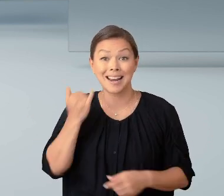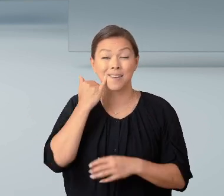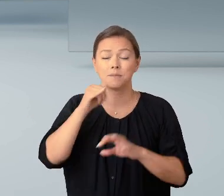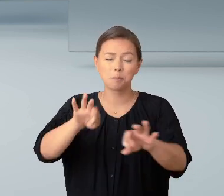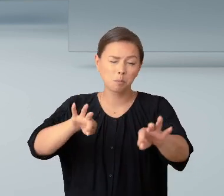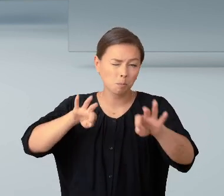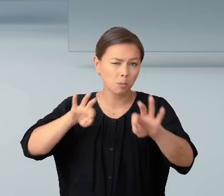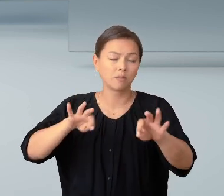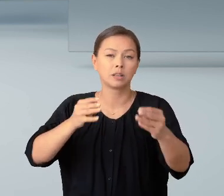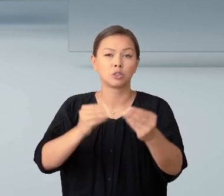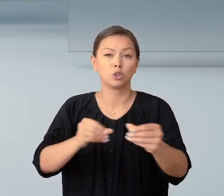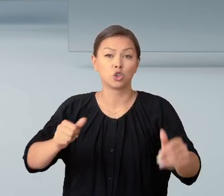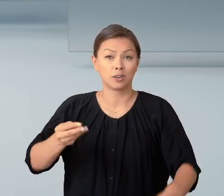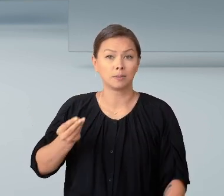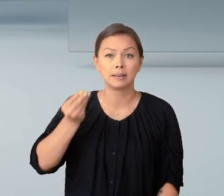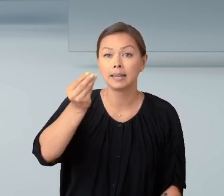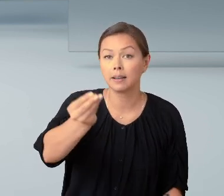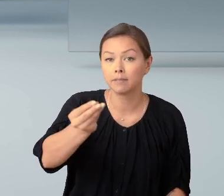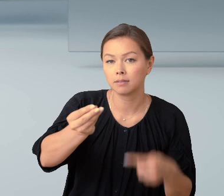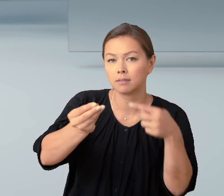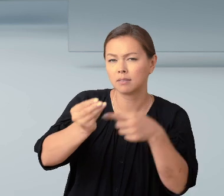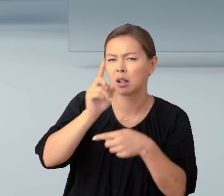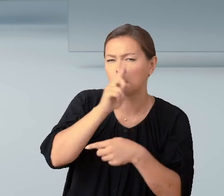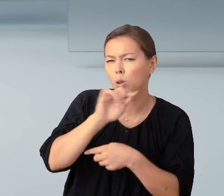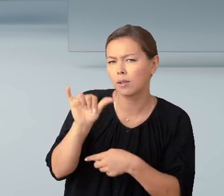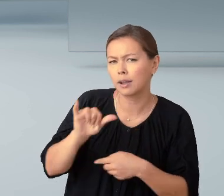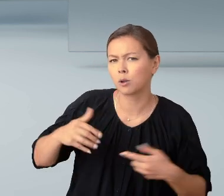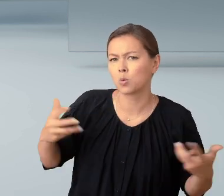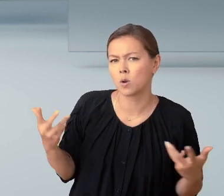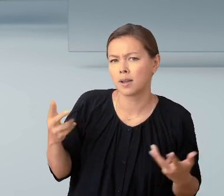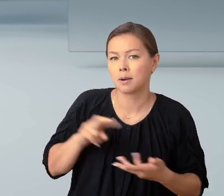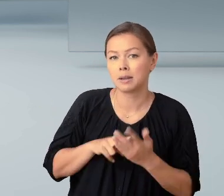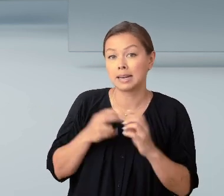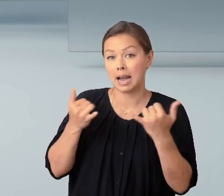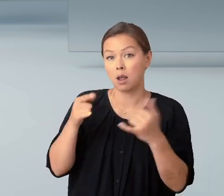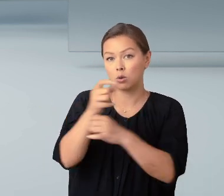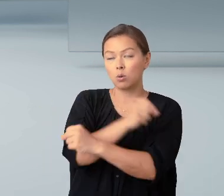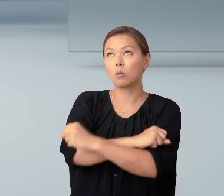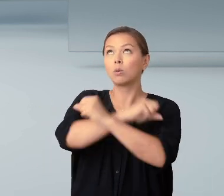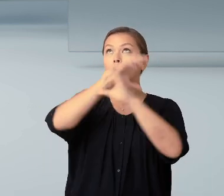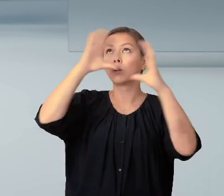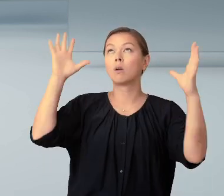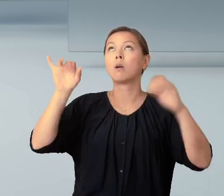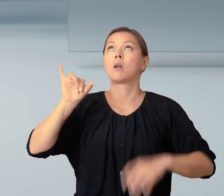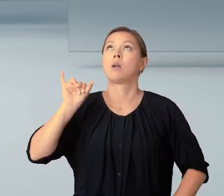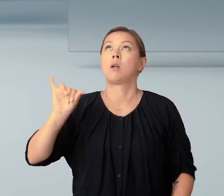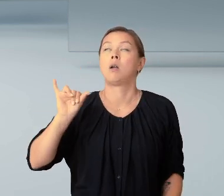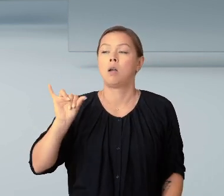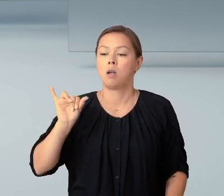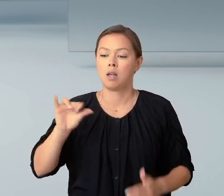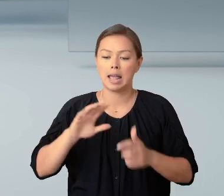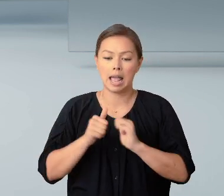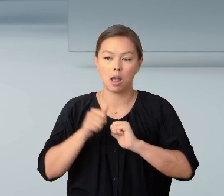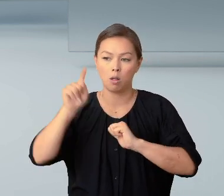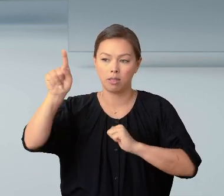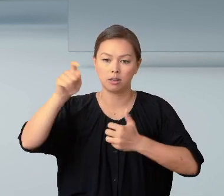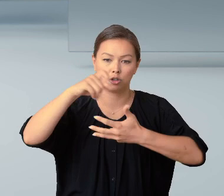would it look like? This allows you to evaluate the various ways in which a cloud solution like Business Central can meet those